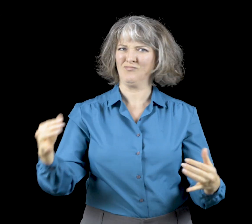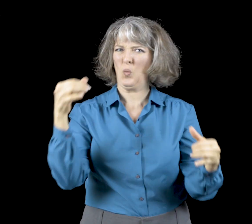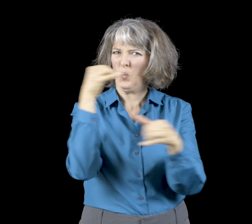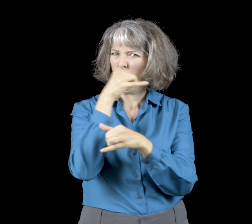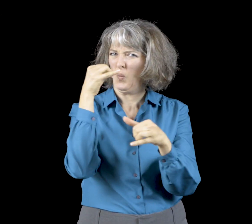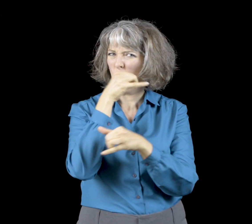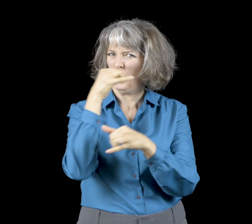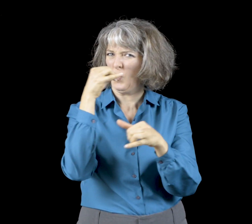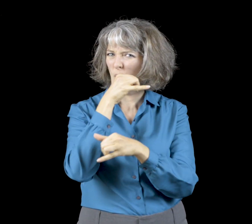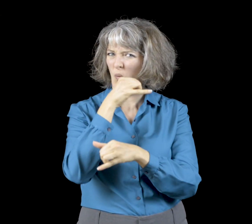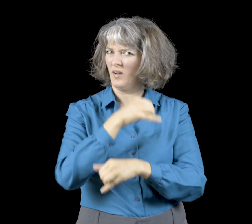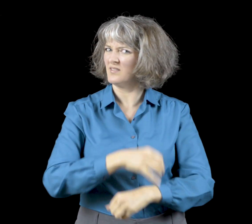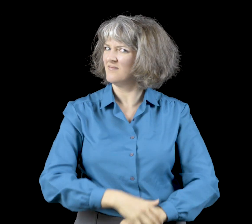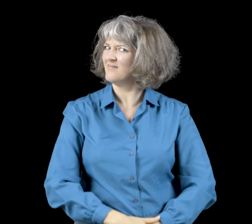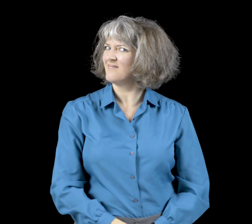Whoa!